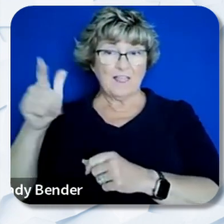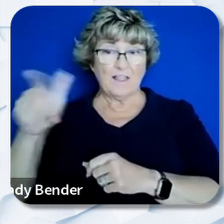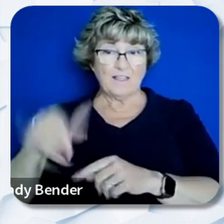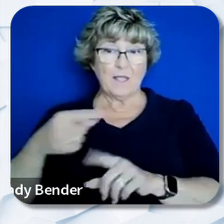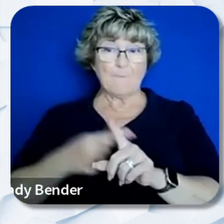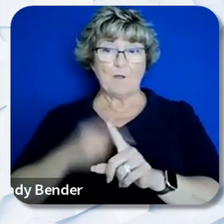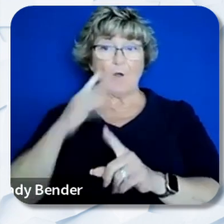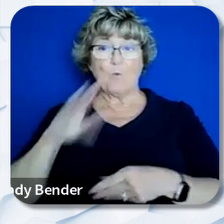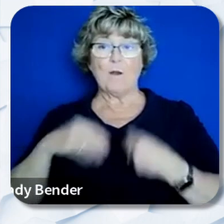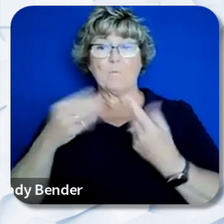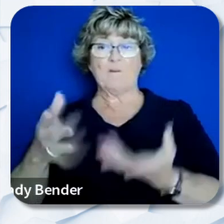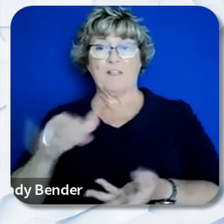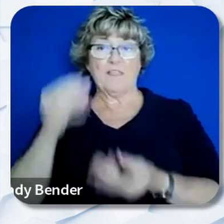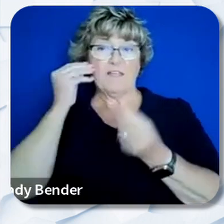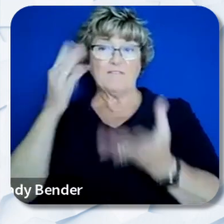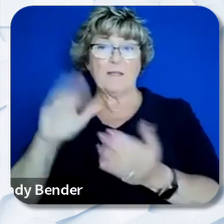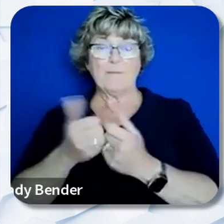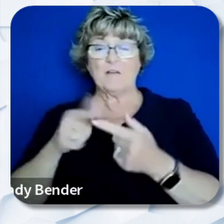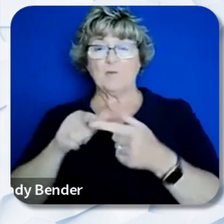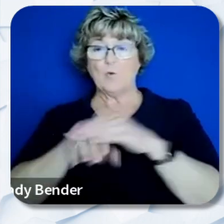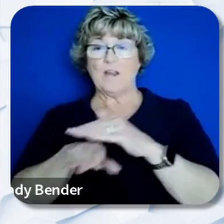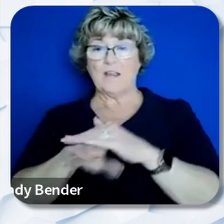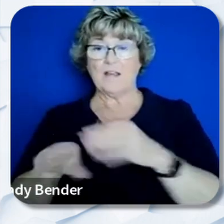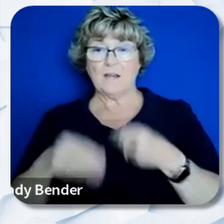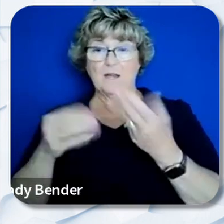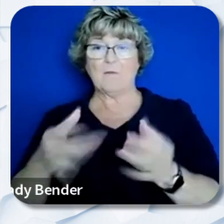provide you that information on how to access, and we will provide you individualized access